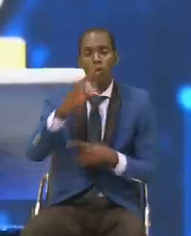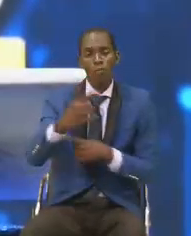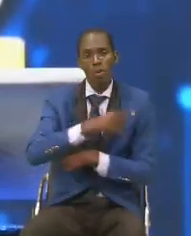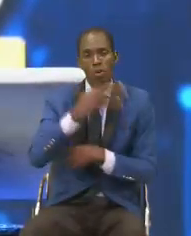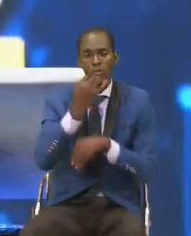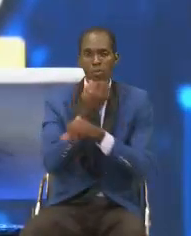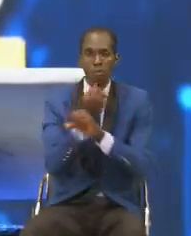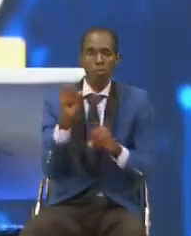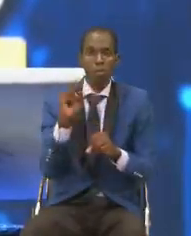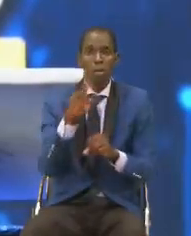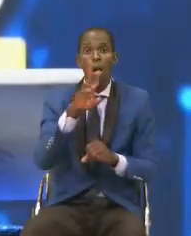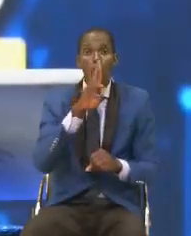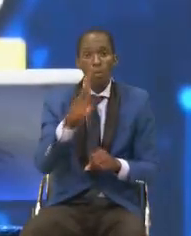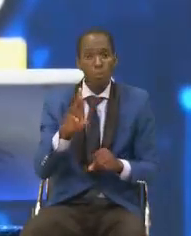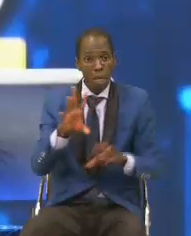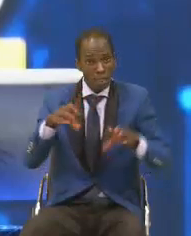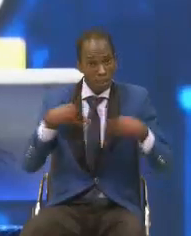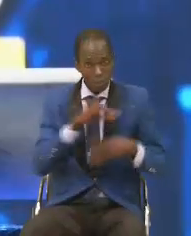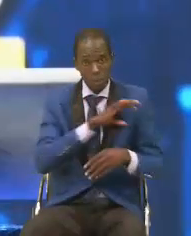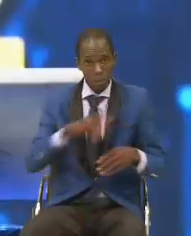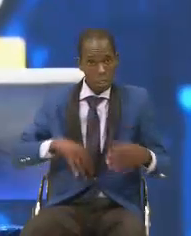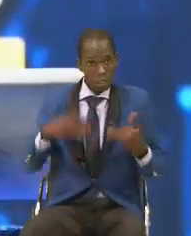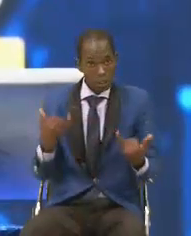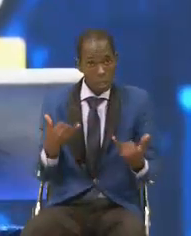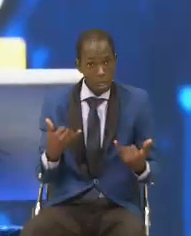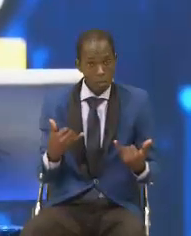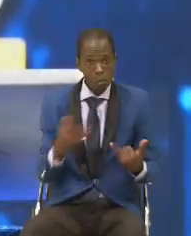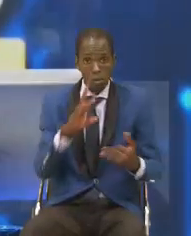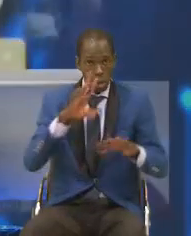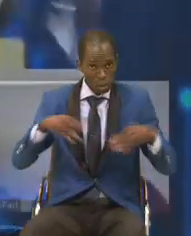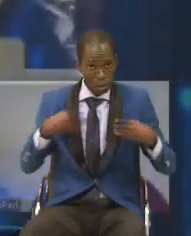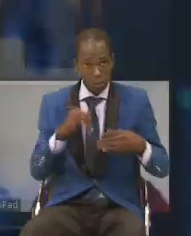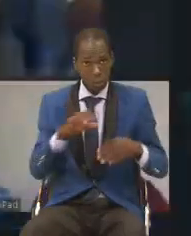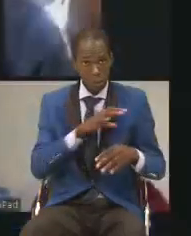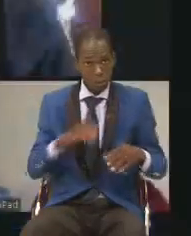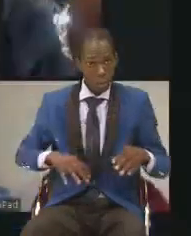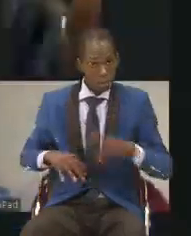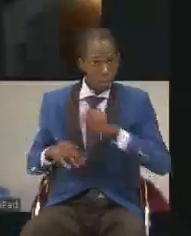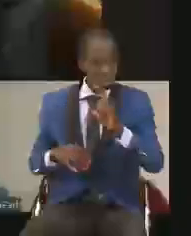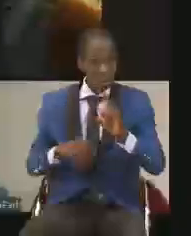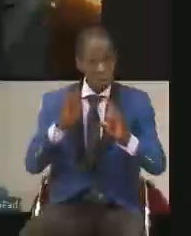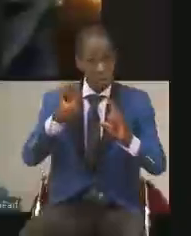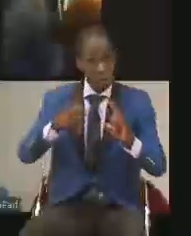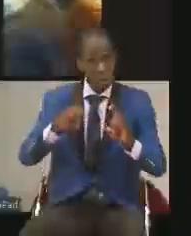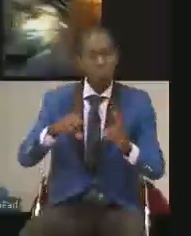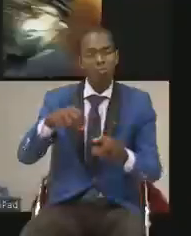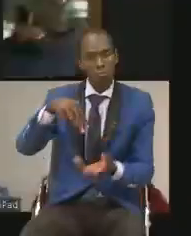that's very sin of your hand stand up as i'm going to pray with you stand up right now wherever you